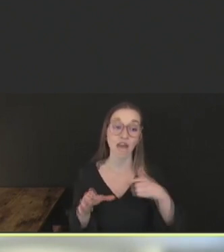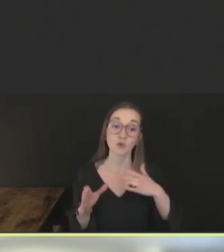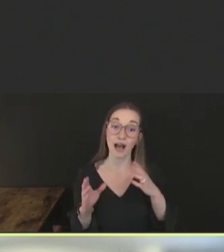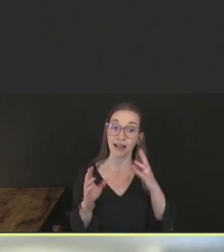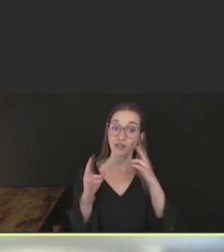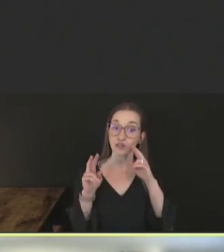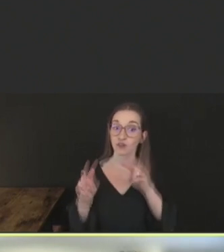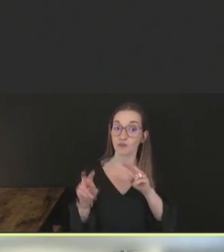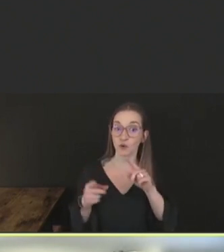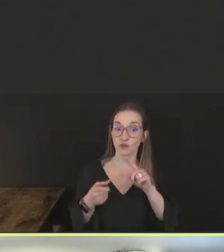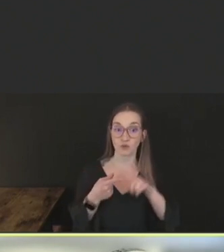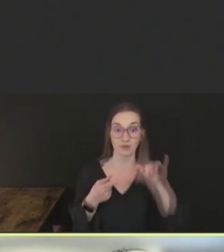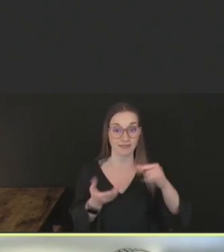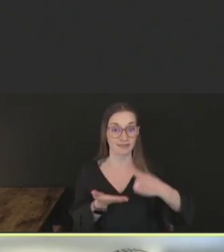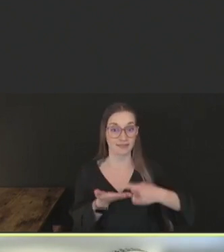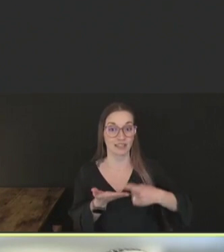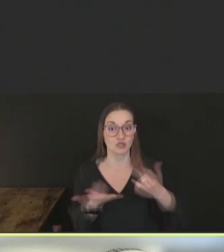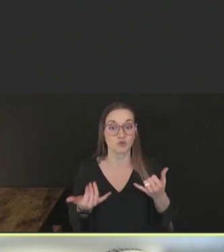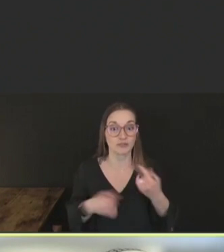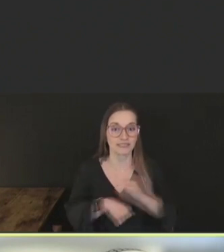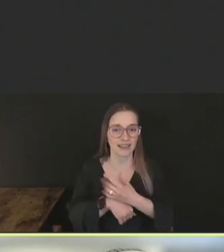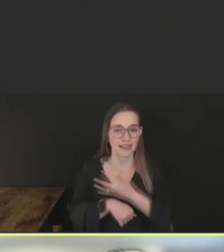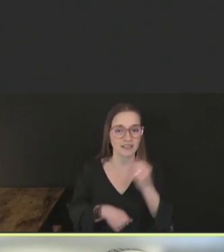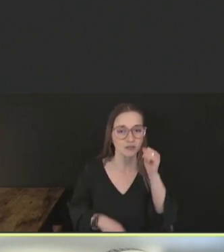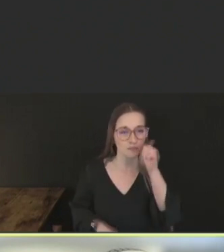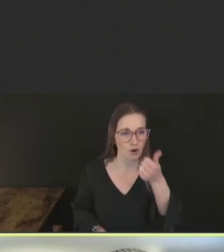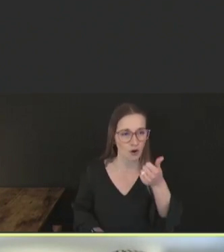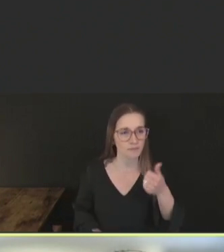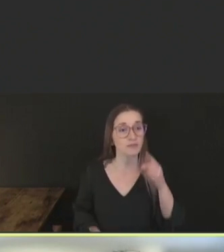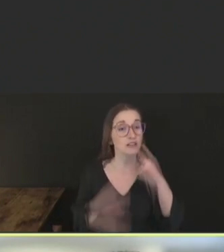I'd like to begin with a few housekeeping items, and then we'll move on to the review